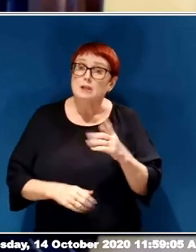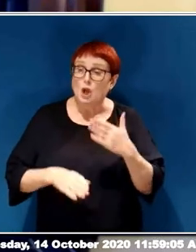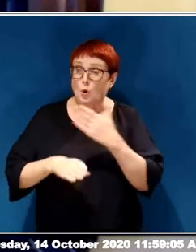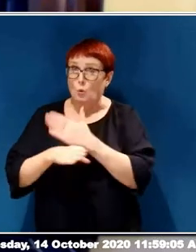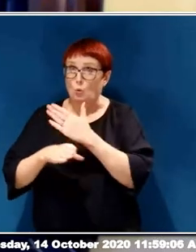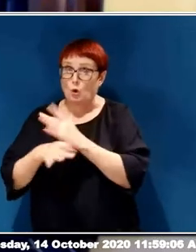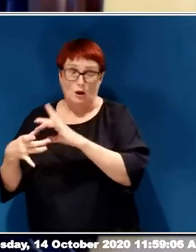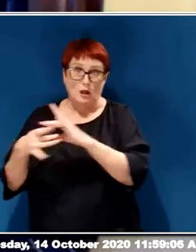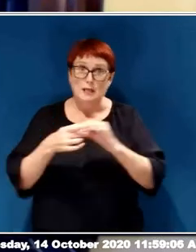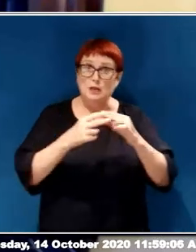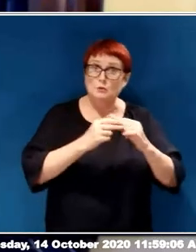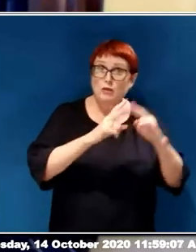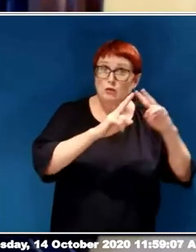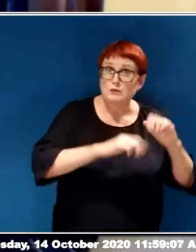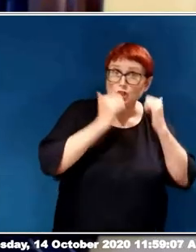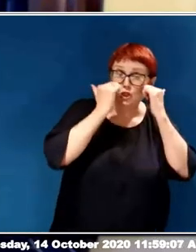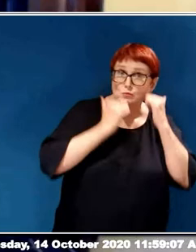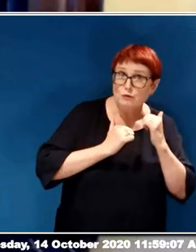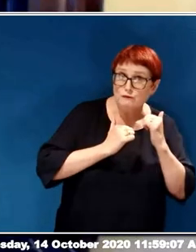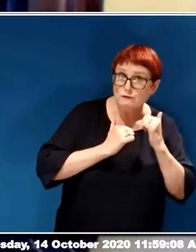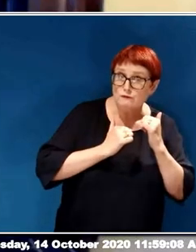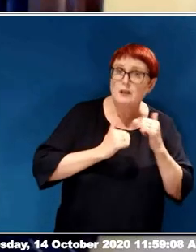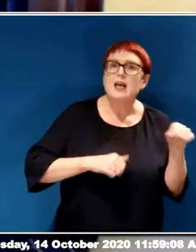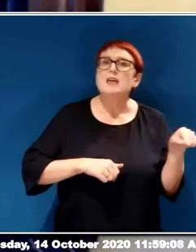driven by data from students themselves.